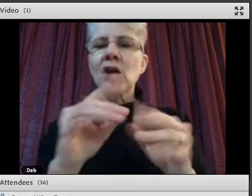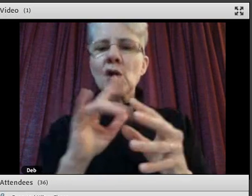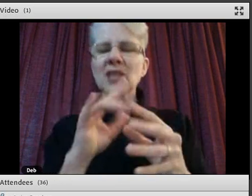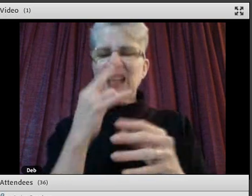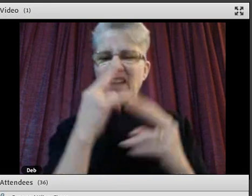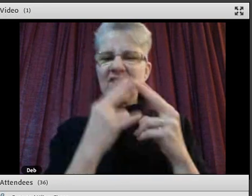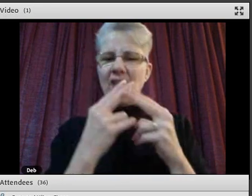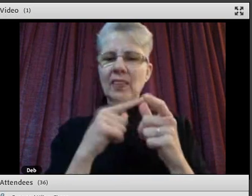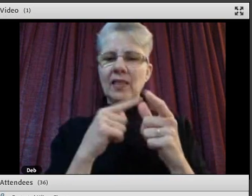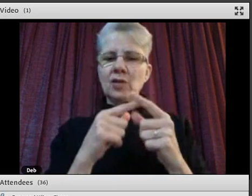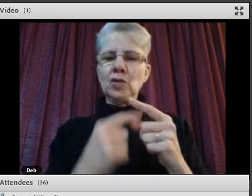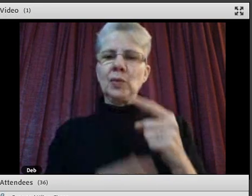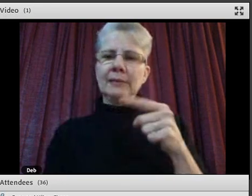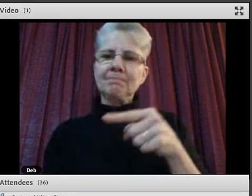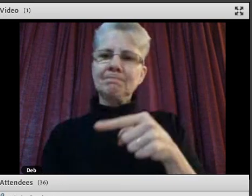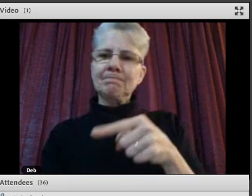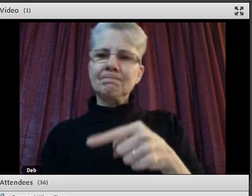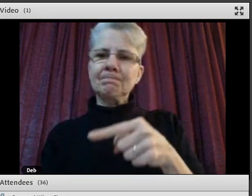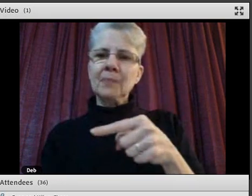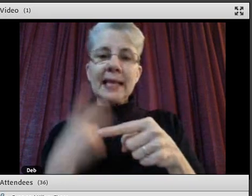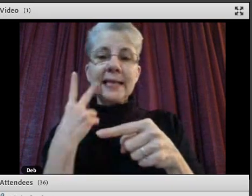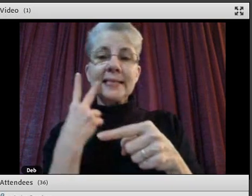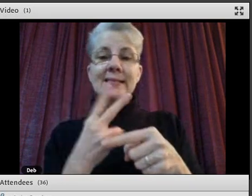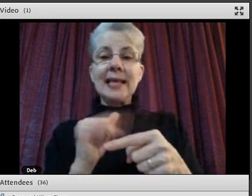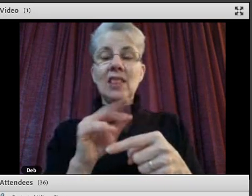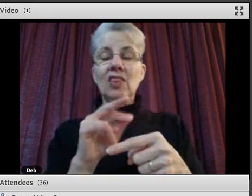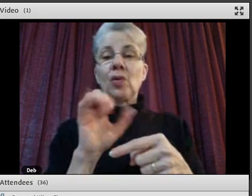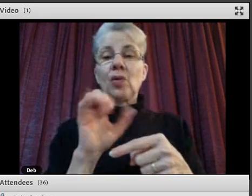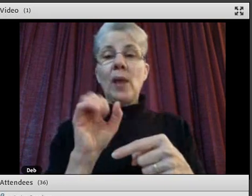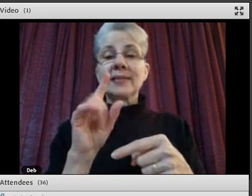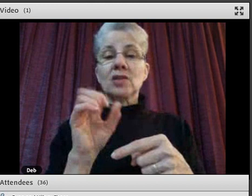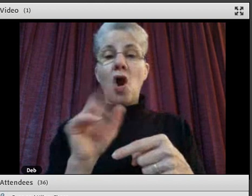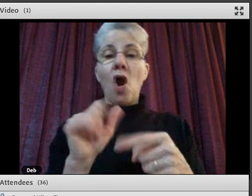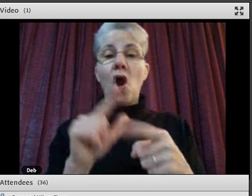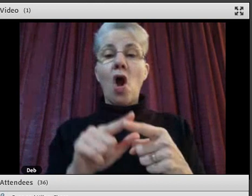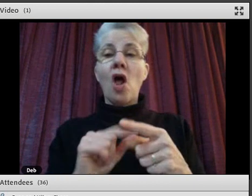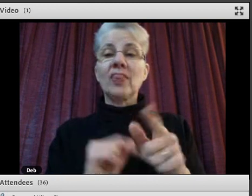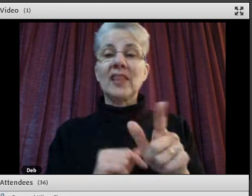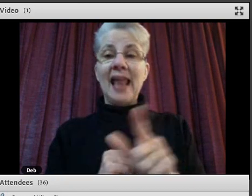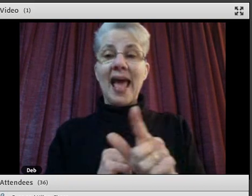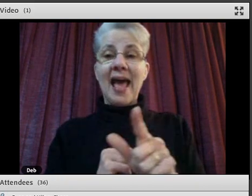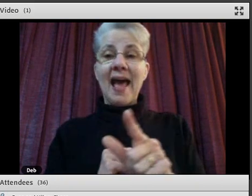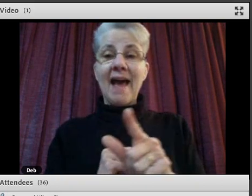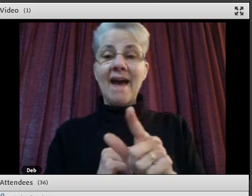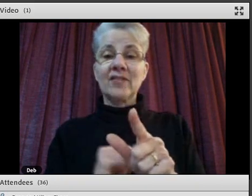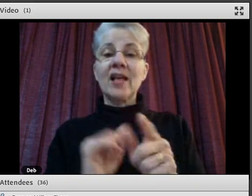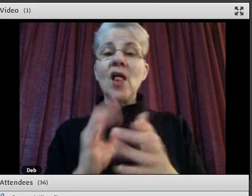And it's a lot of fun. And then, as you can see, the little racecar on the left